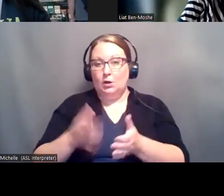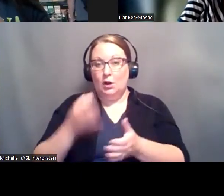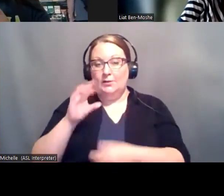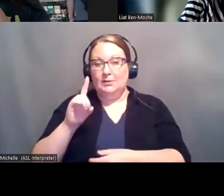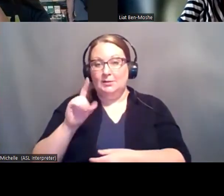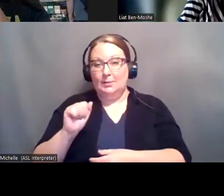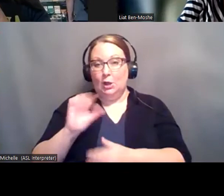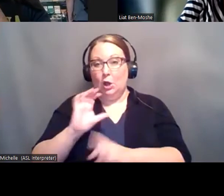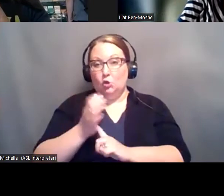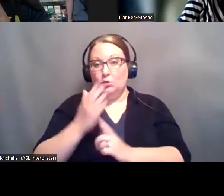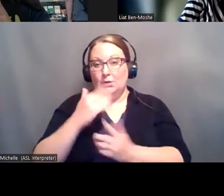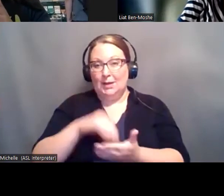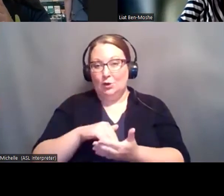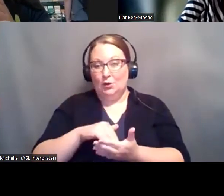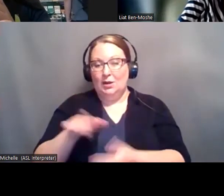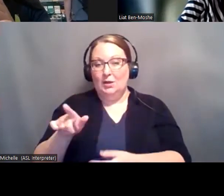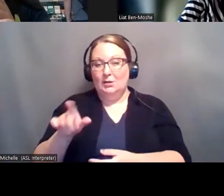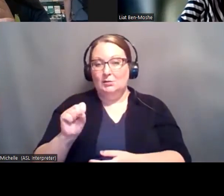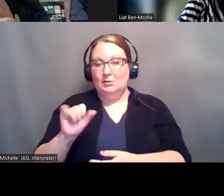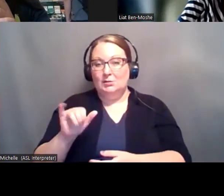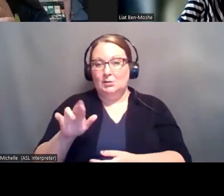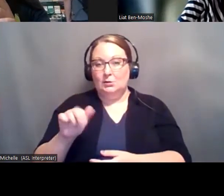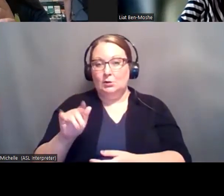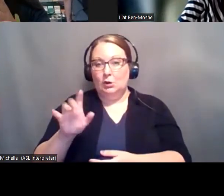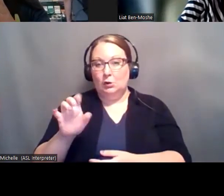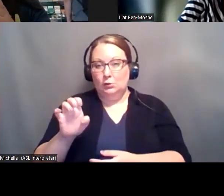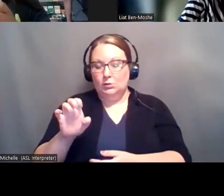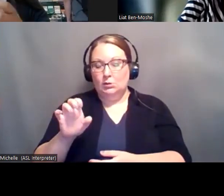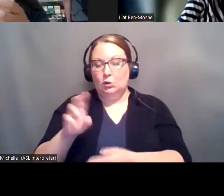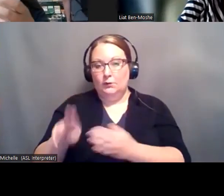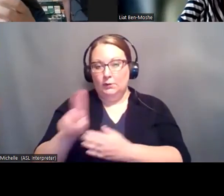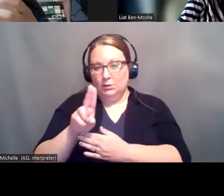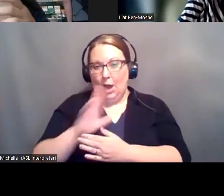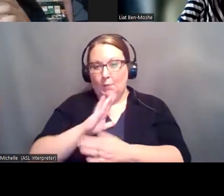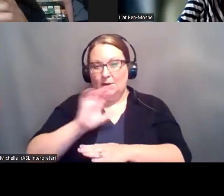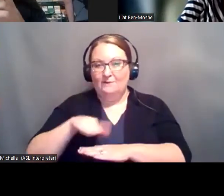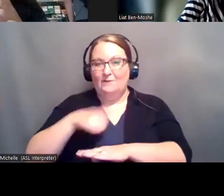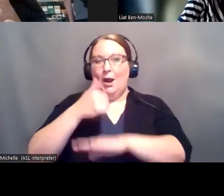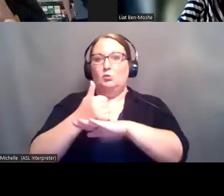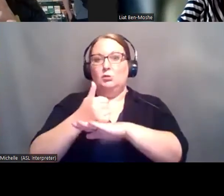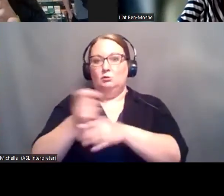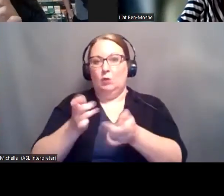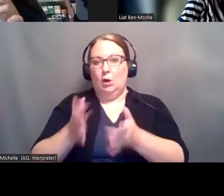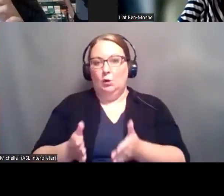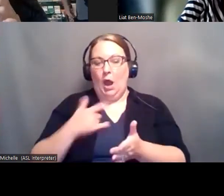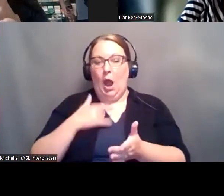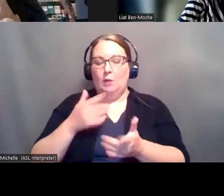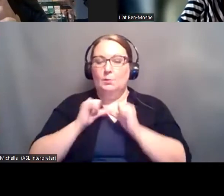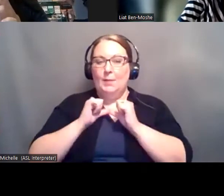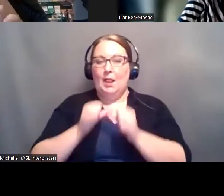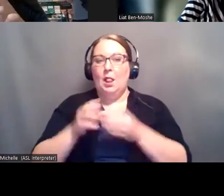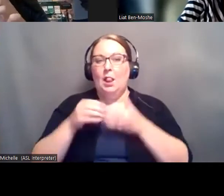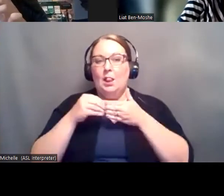and that was in Syracuse University, so the founding director. And I remained the lead editor of "Wordgathering: